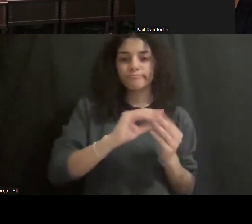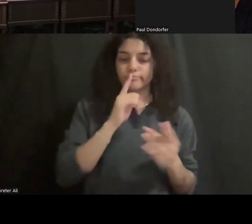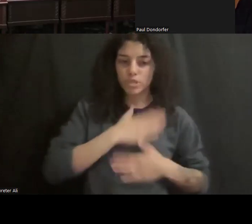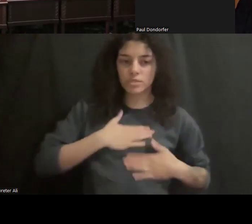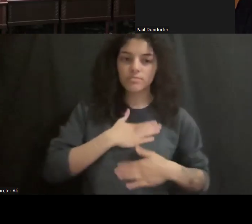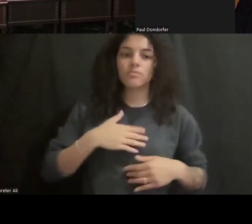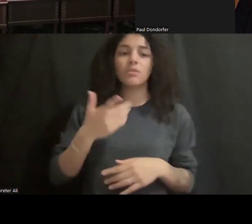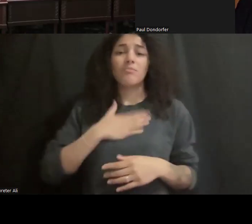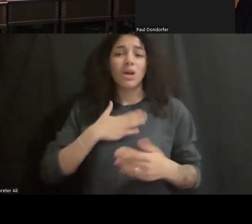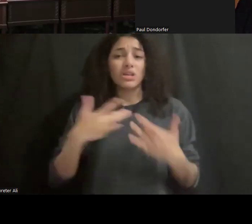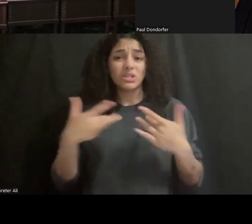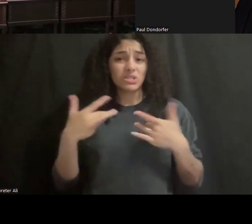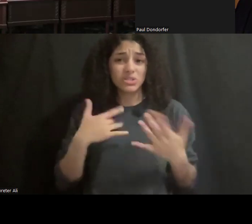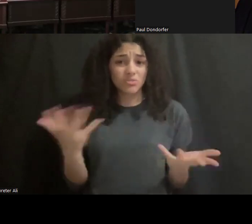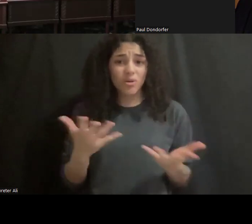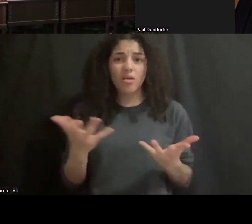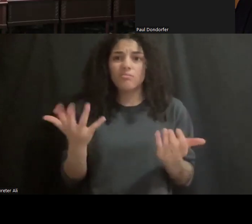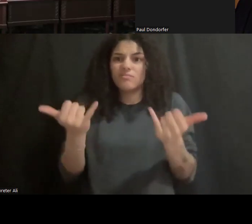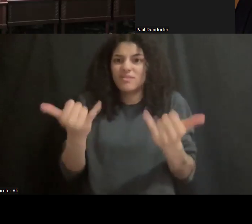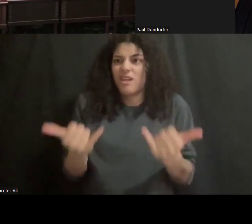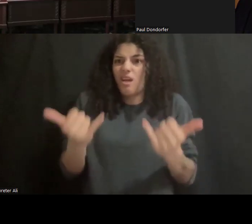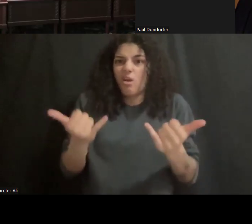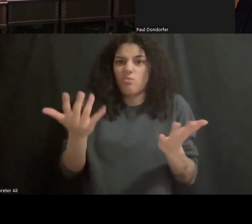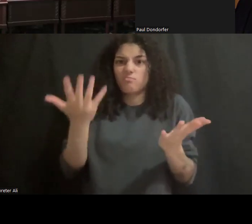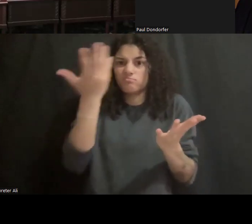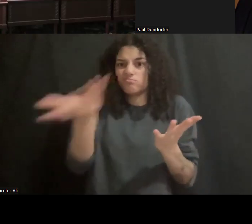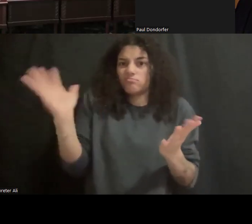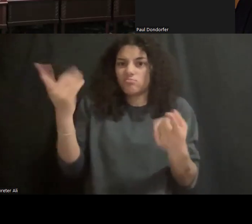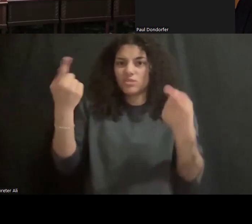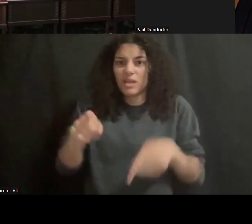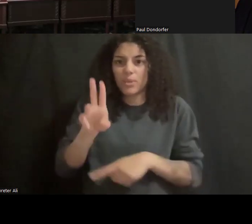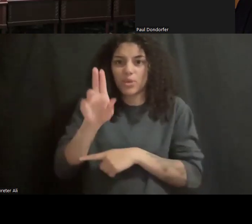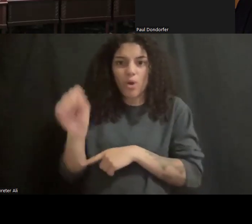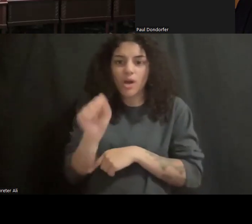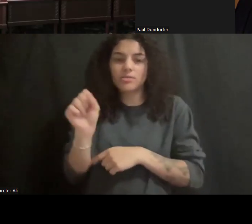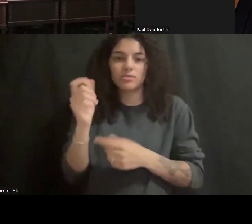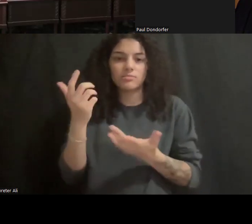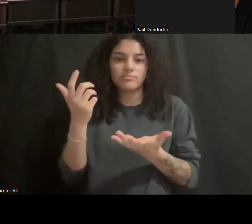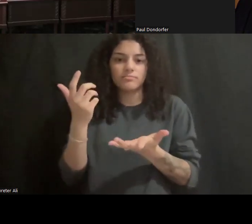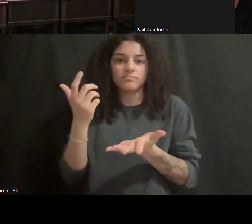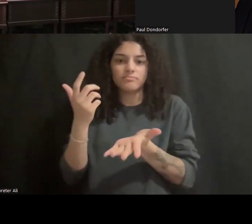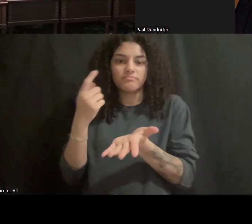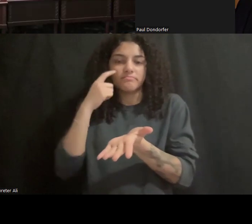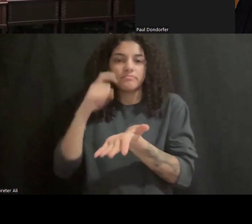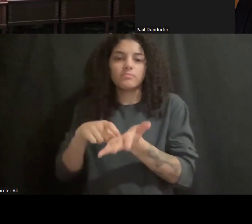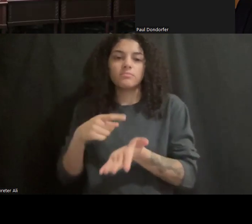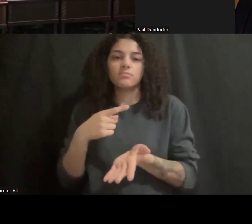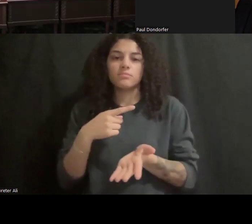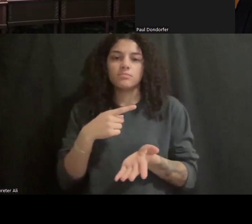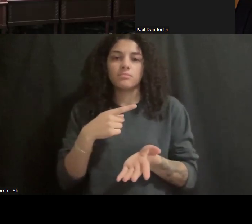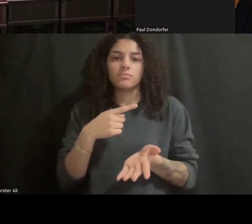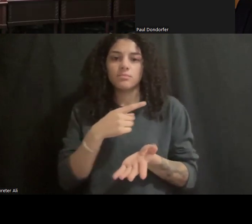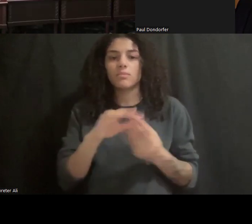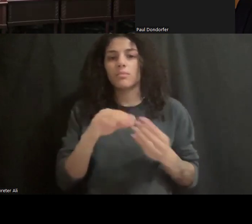the country is in really unprecedented times and we could be point of order